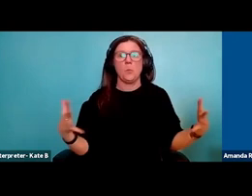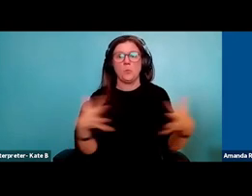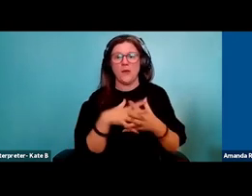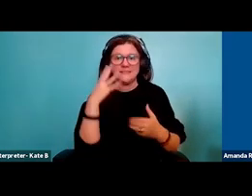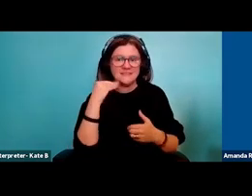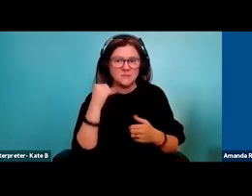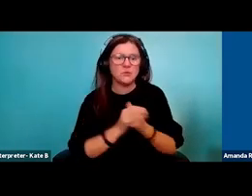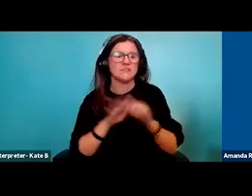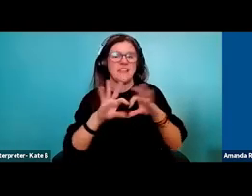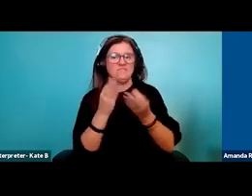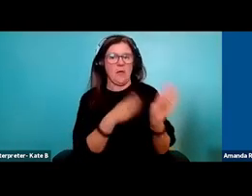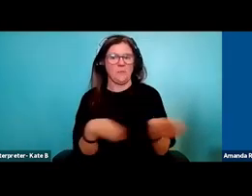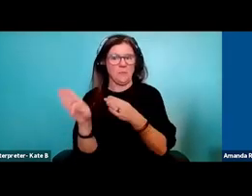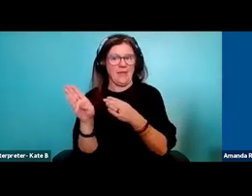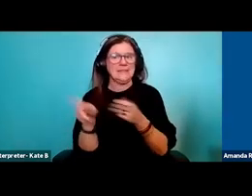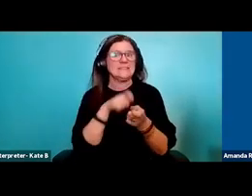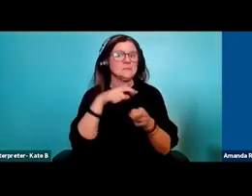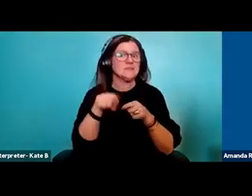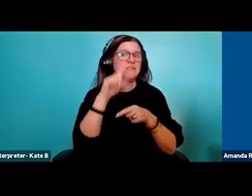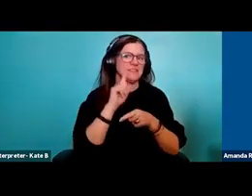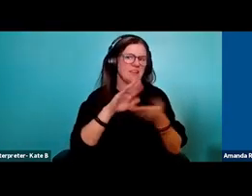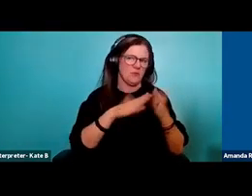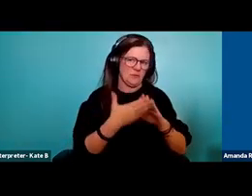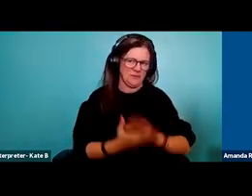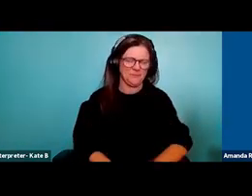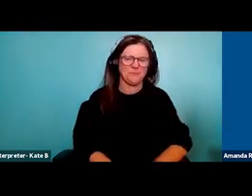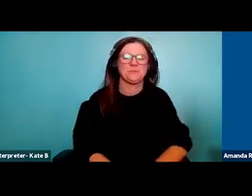and family-planning in the Deaf community.